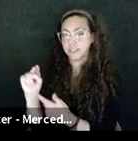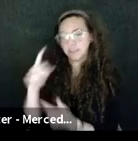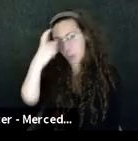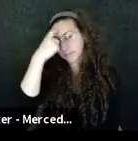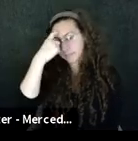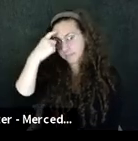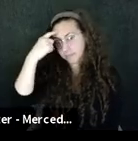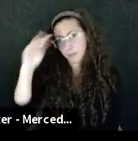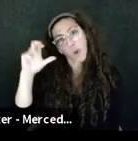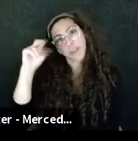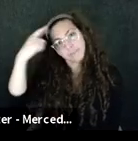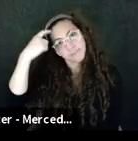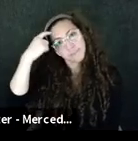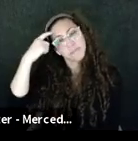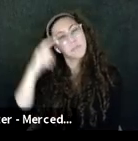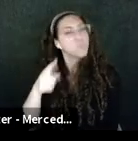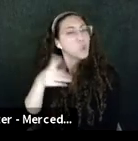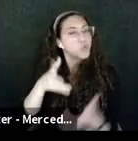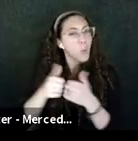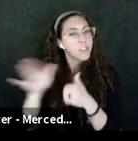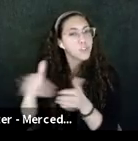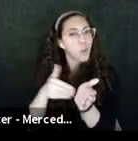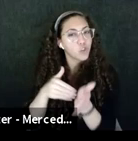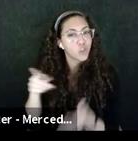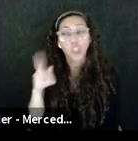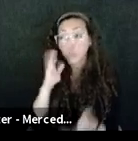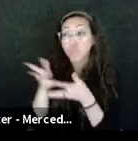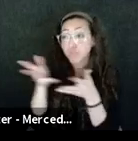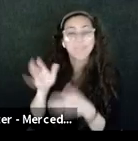Jason Williams: They went to medical school and everything they studied was generalities.